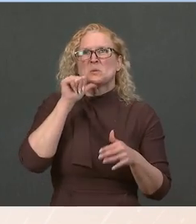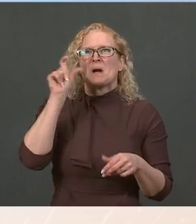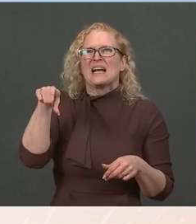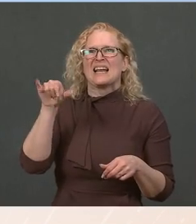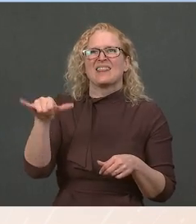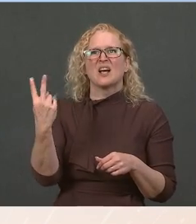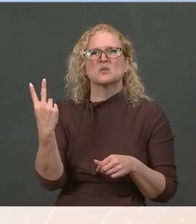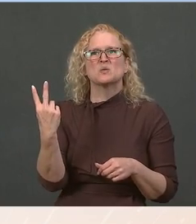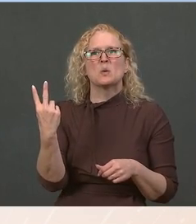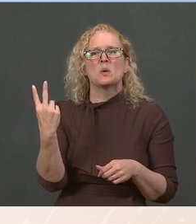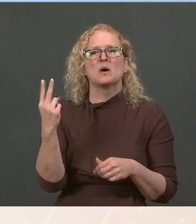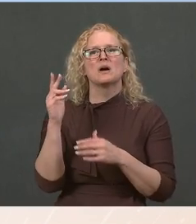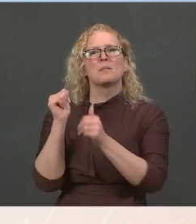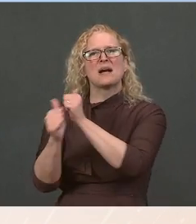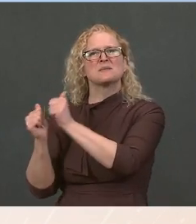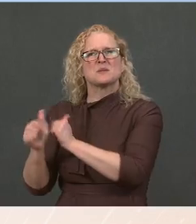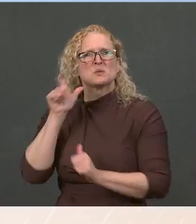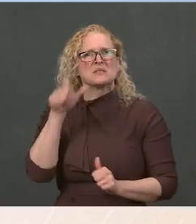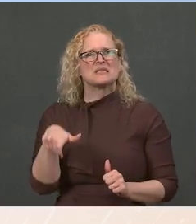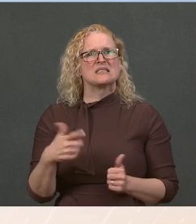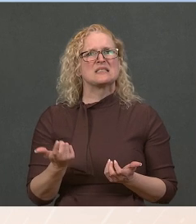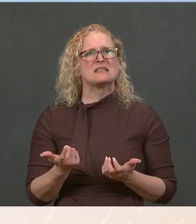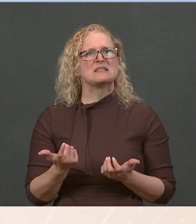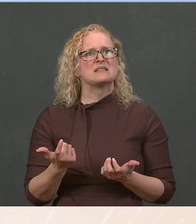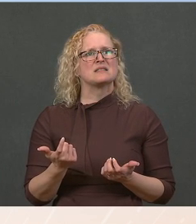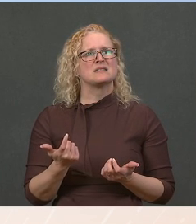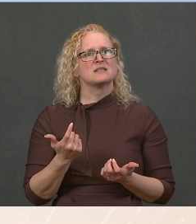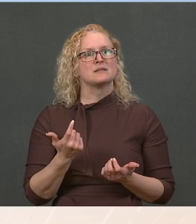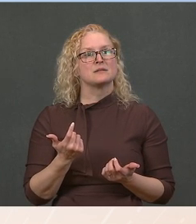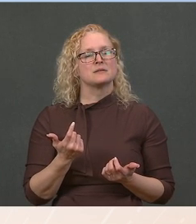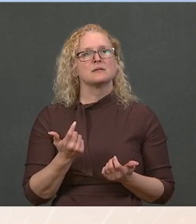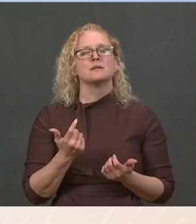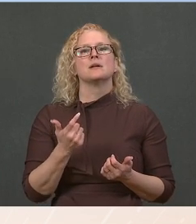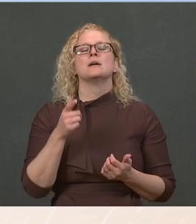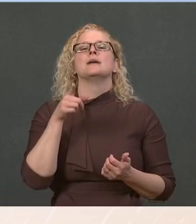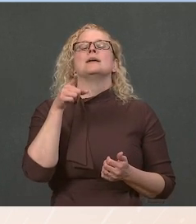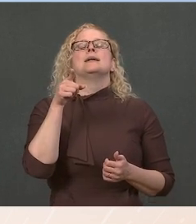actually plays to what they're saying? Ms. Jean-Pierre: So, two -- two parts. What I was saying is that the numbers that --